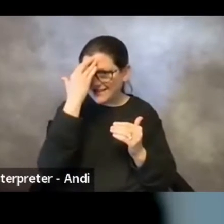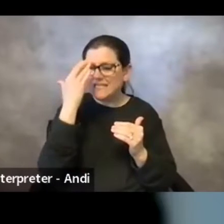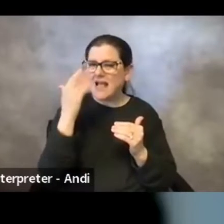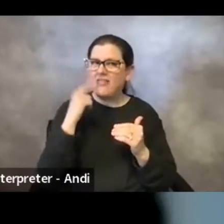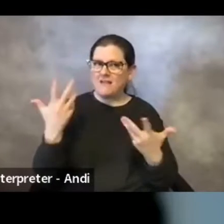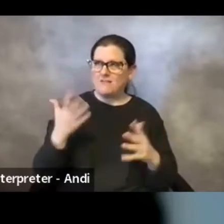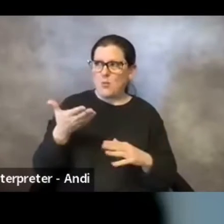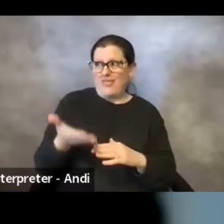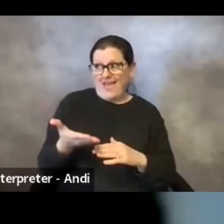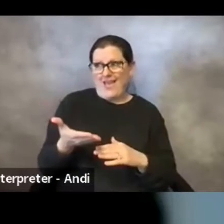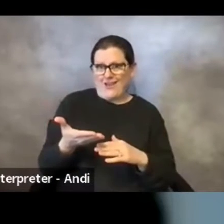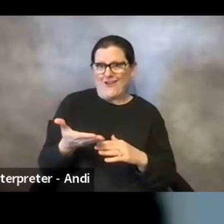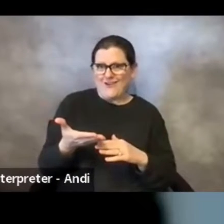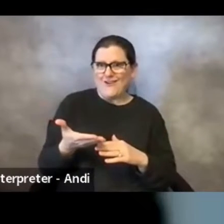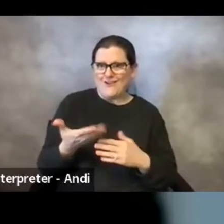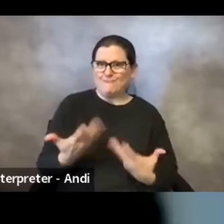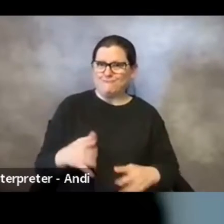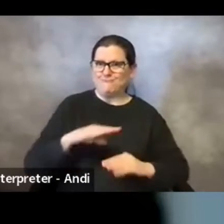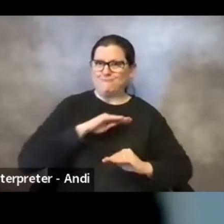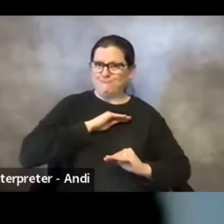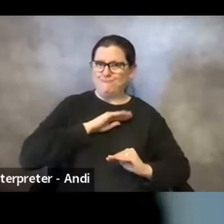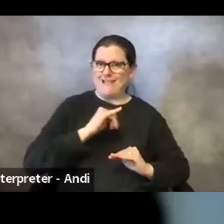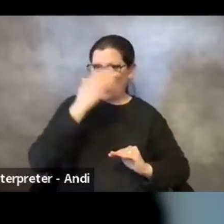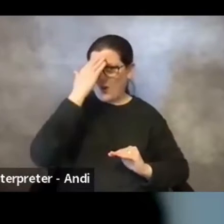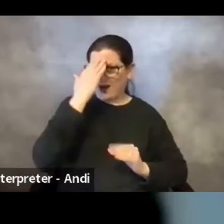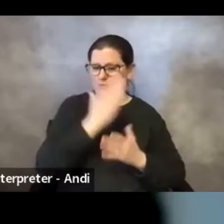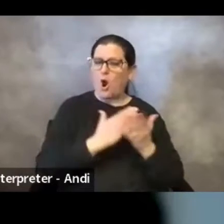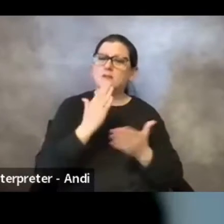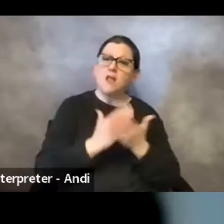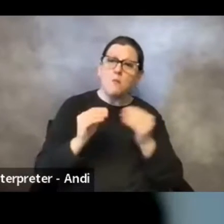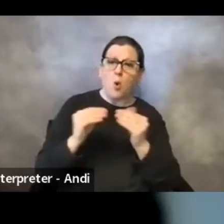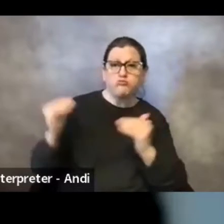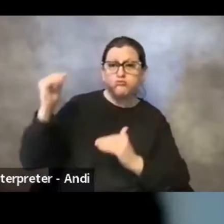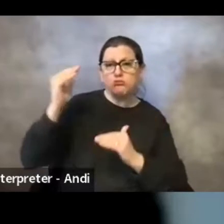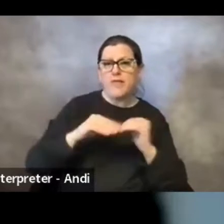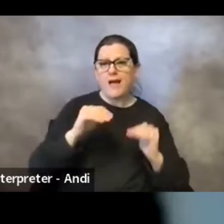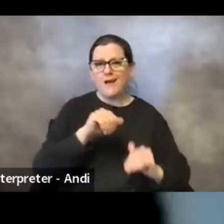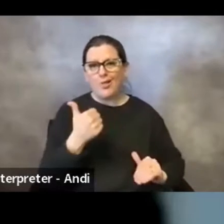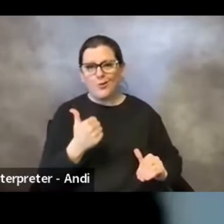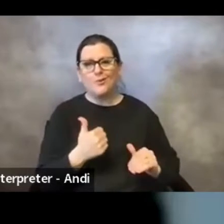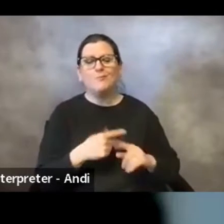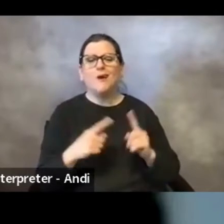think we're really there. And some places are much further along, and we look for opportunities to learn and foster those peer learning